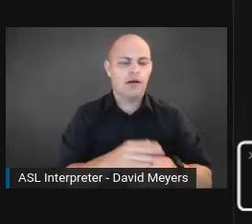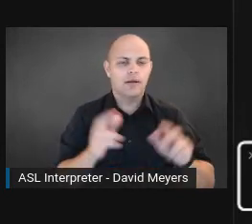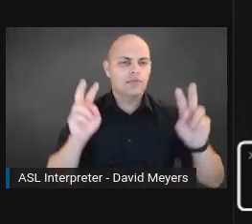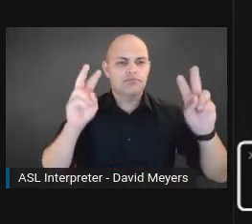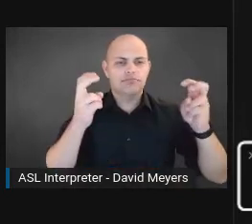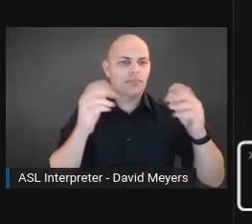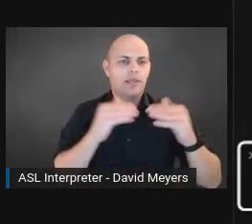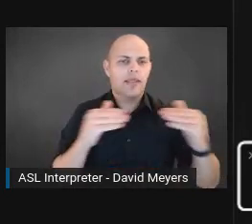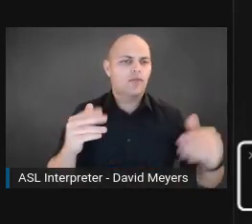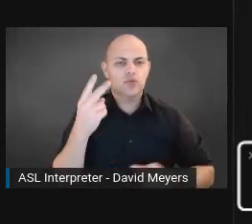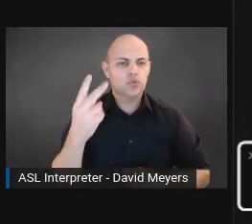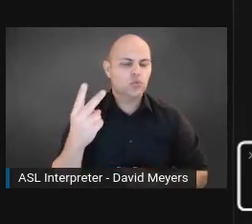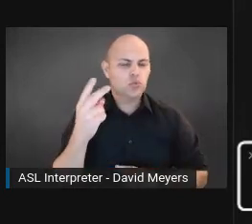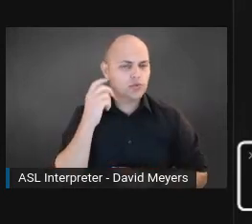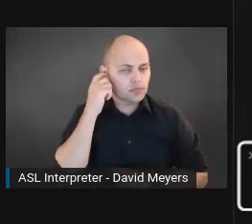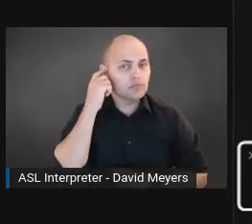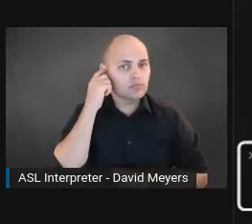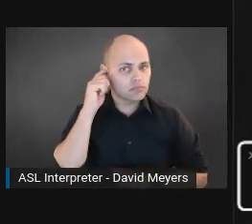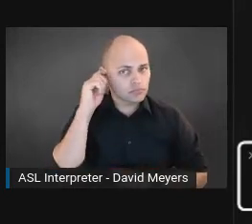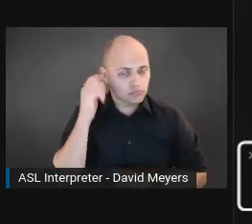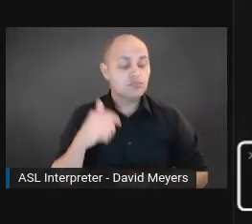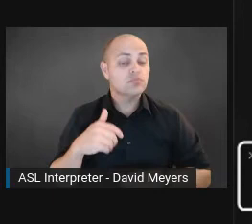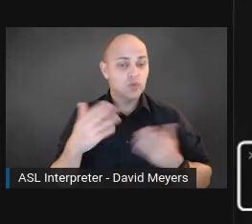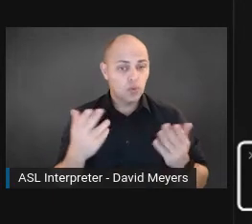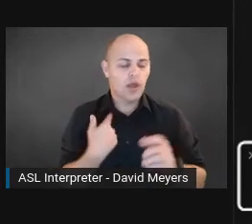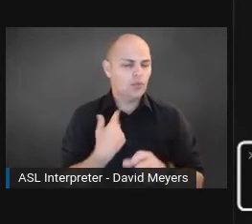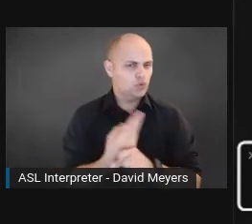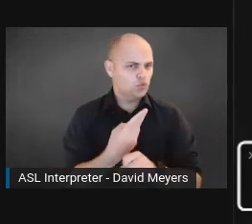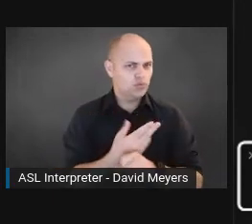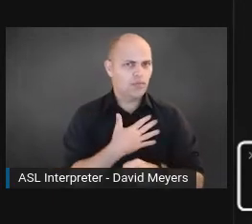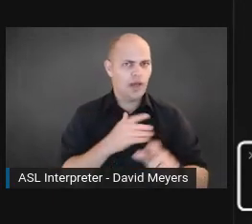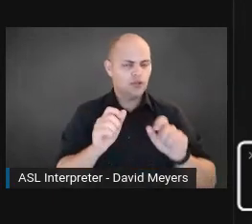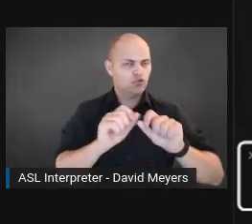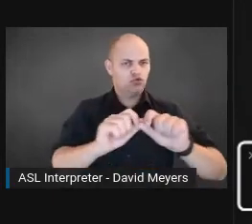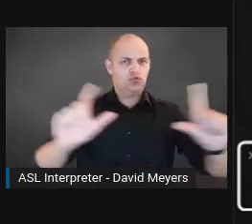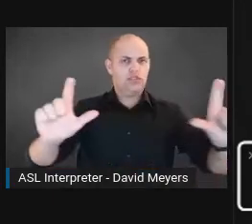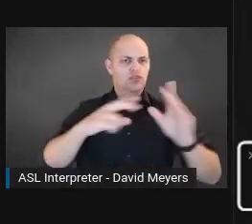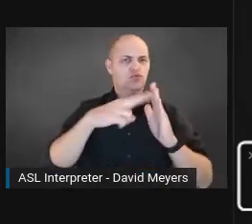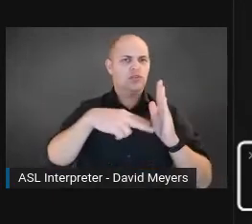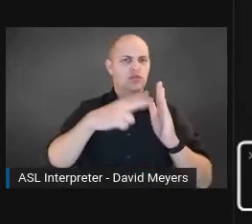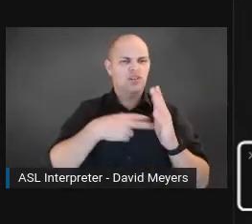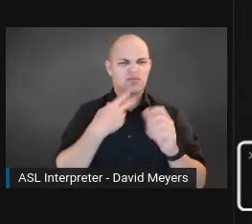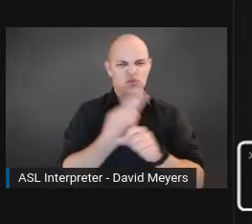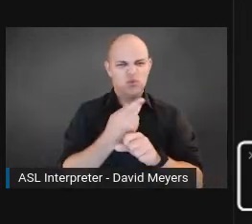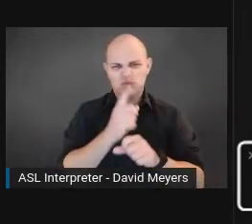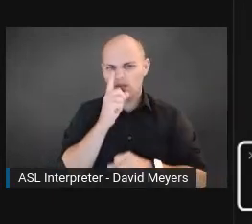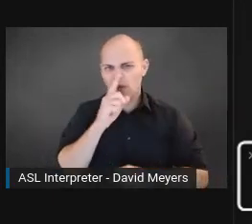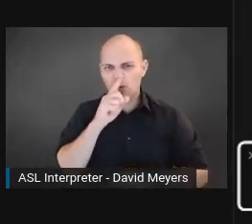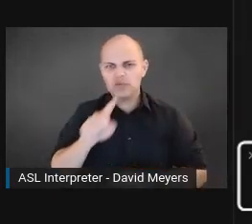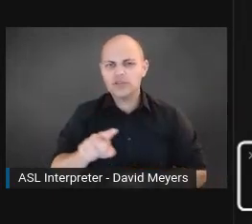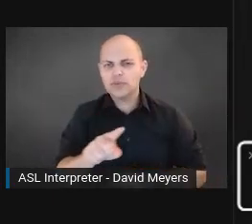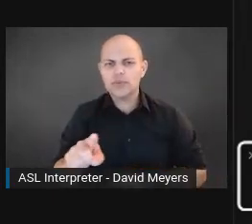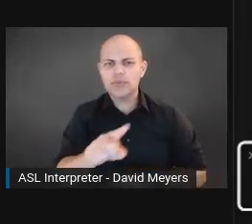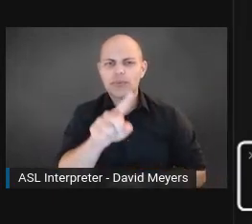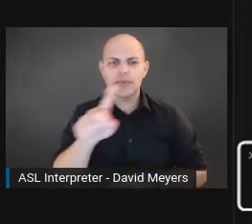I am using my screen reader. I’ve just used my mouse to move it into this so I can focus on the accordion demo.